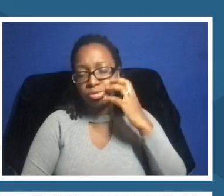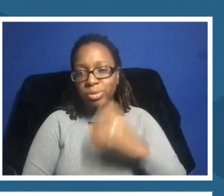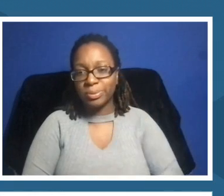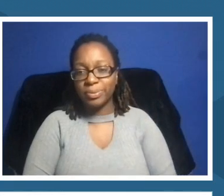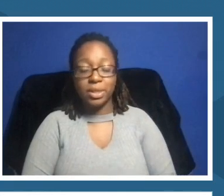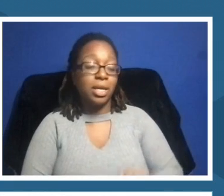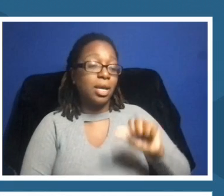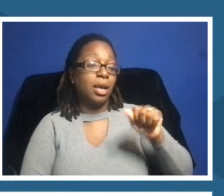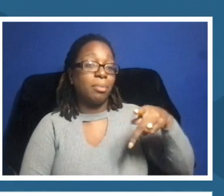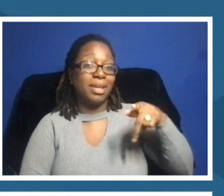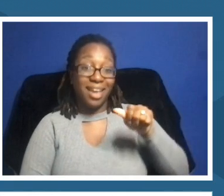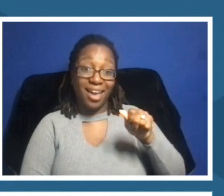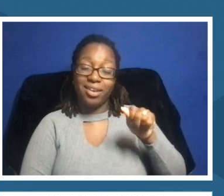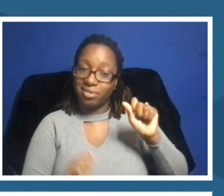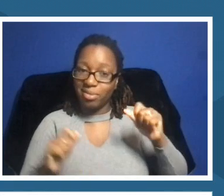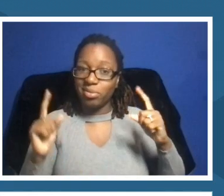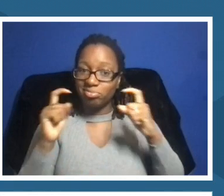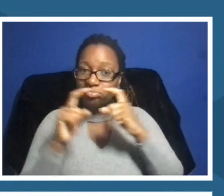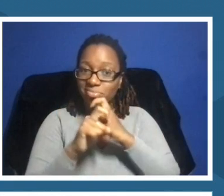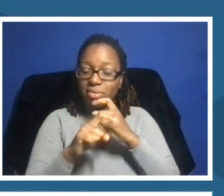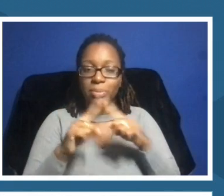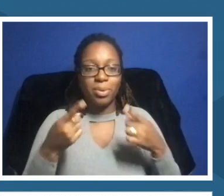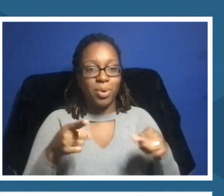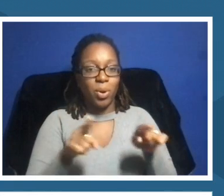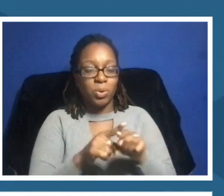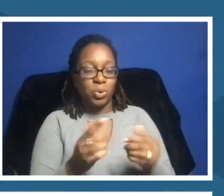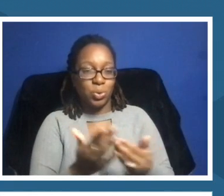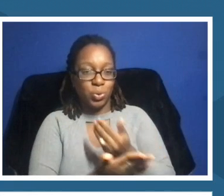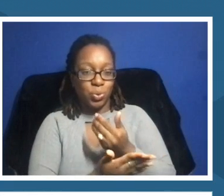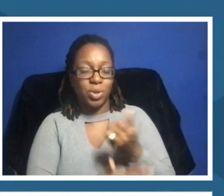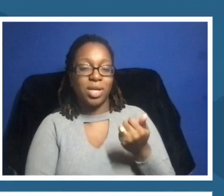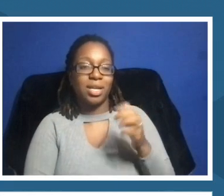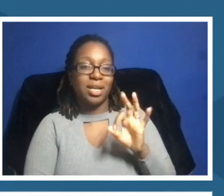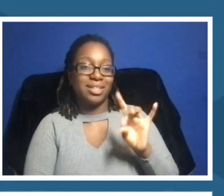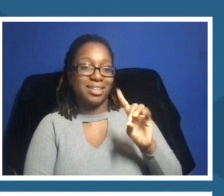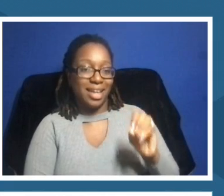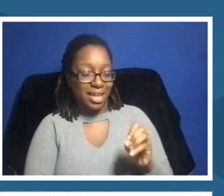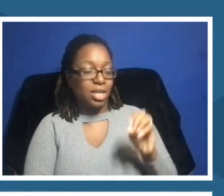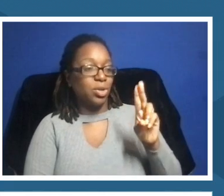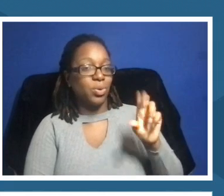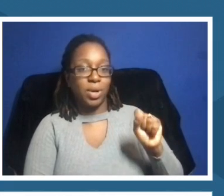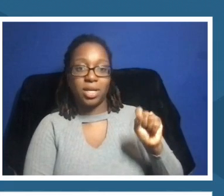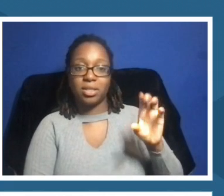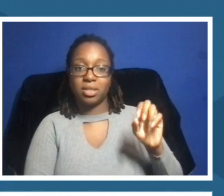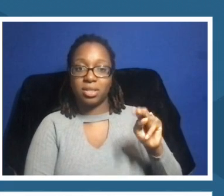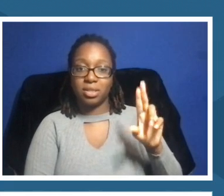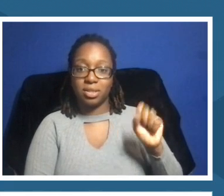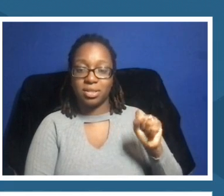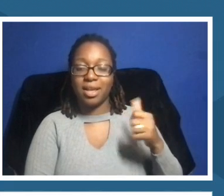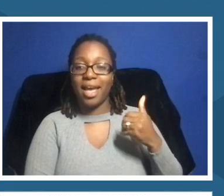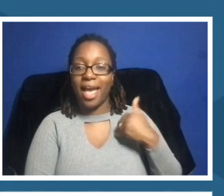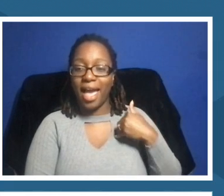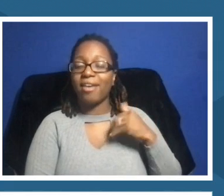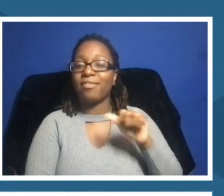and also relatively new in 1980 the u.s census bureau created the asian and